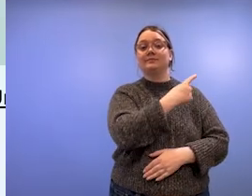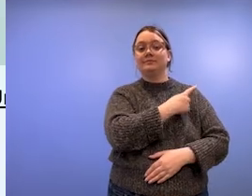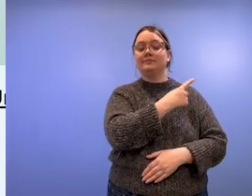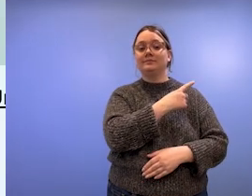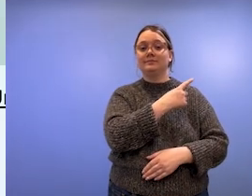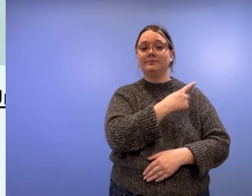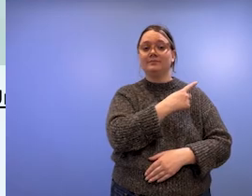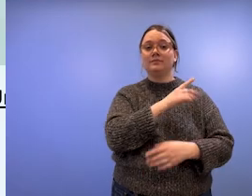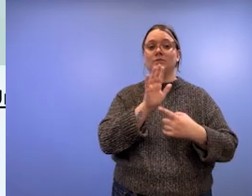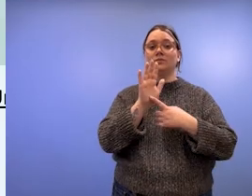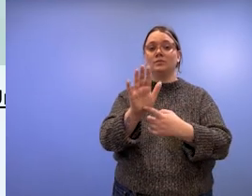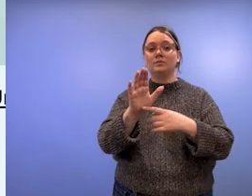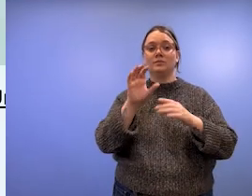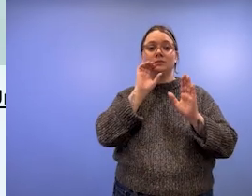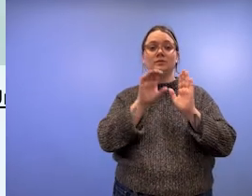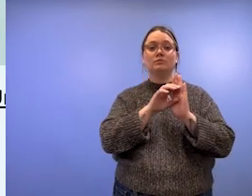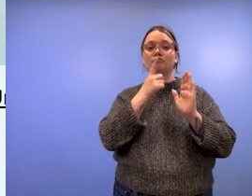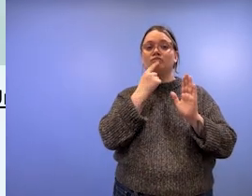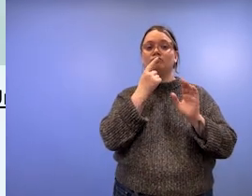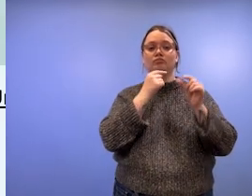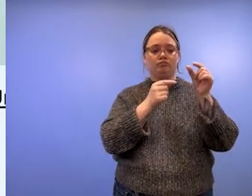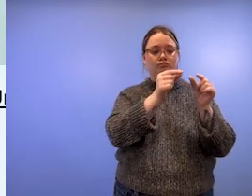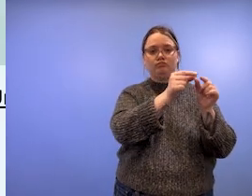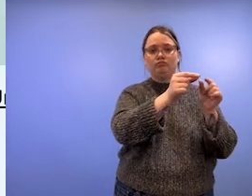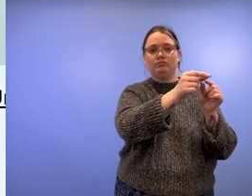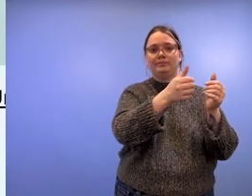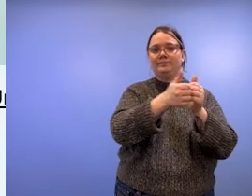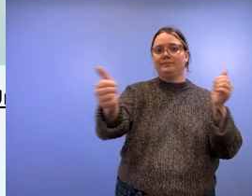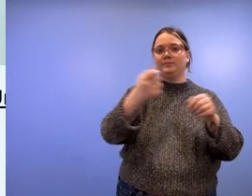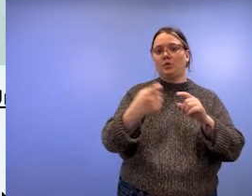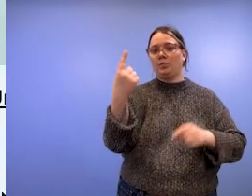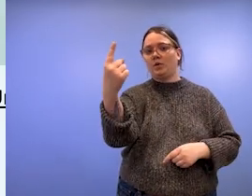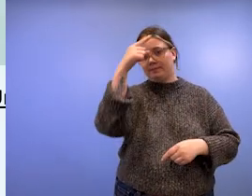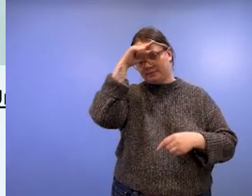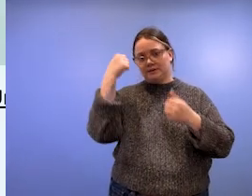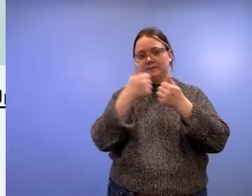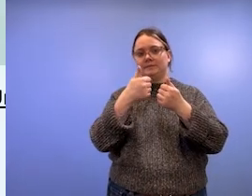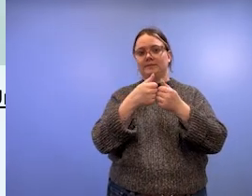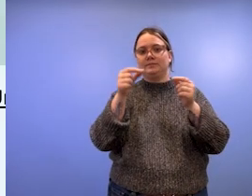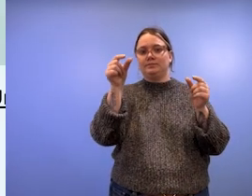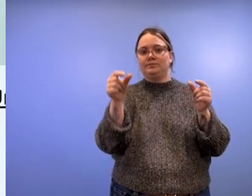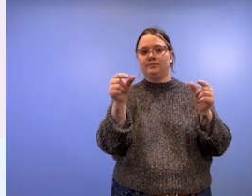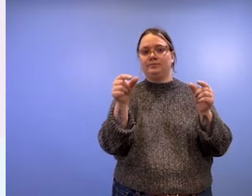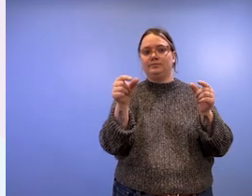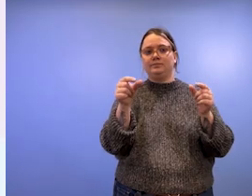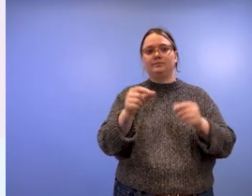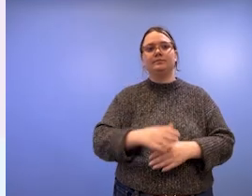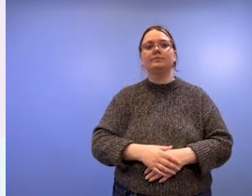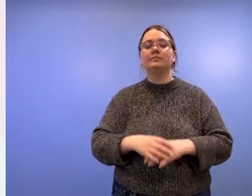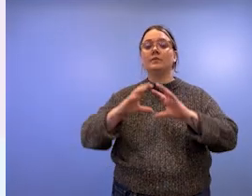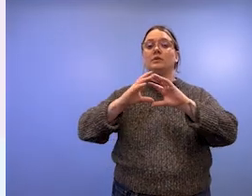And so the first photo shows a group of red game pieces separated from one black game piece. And